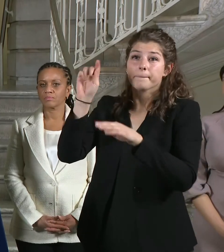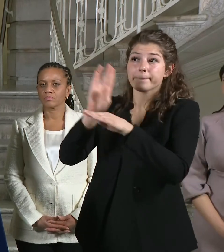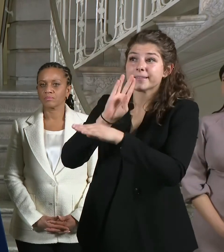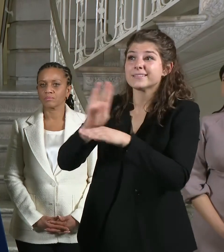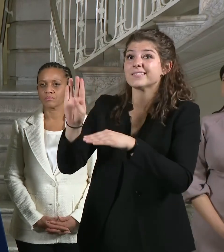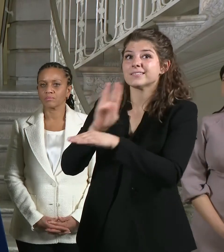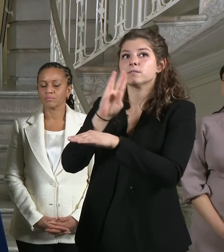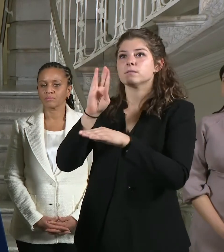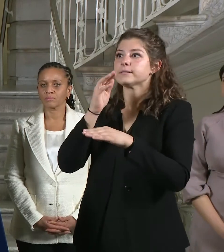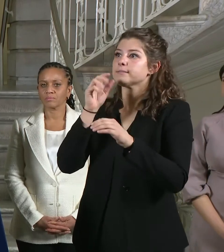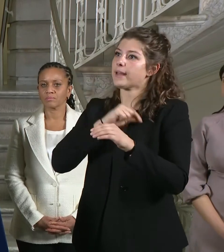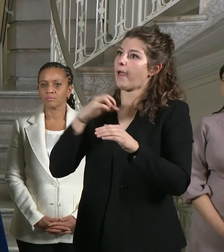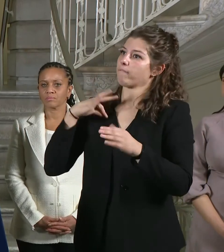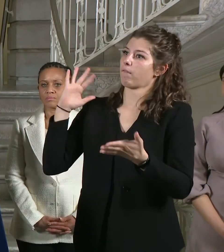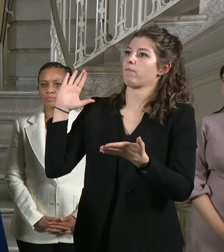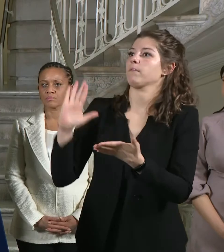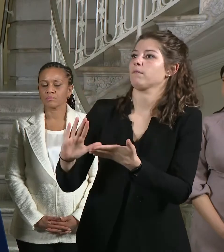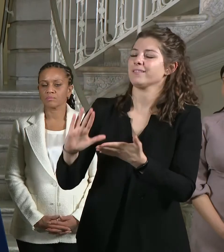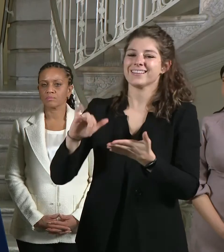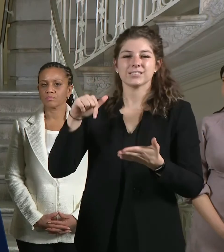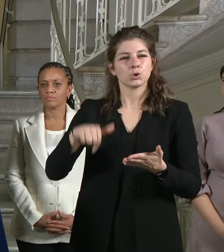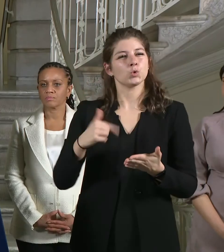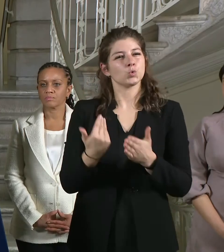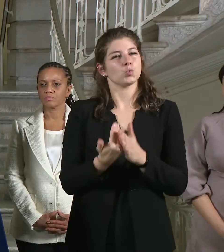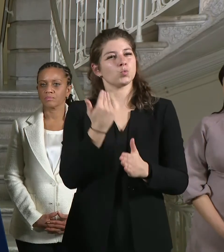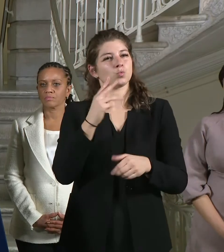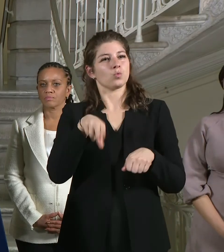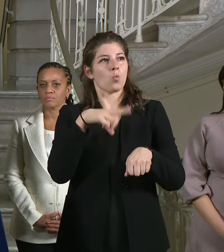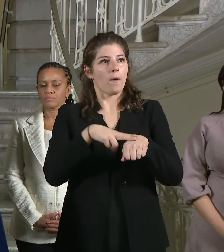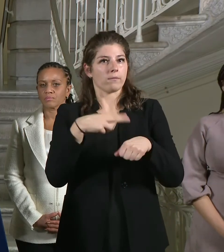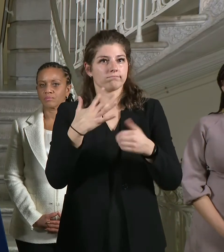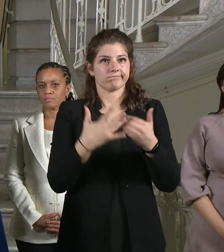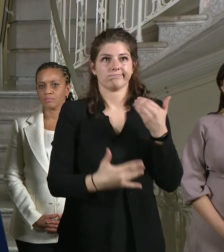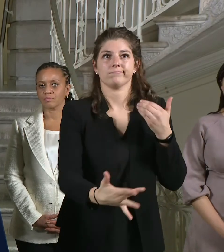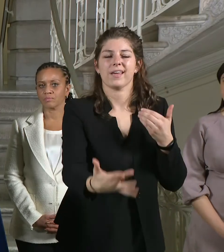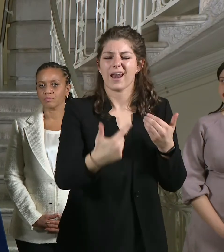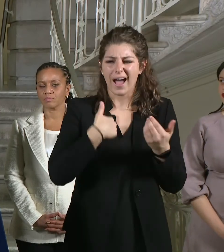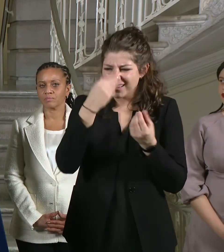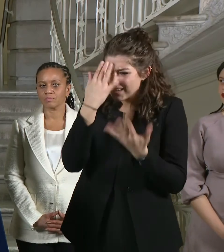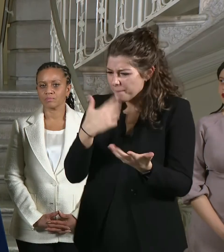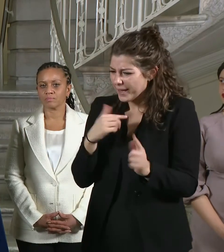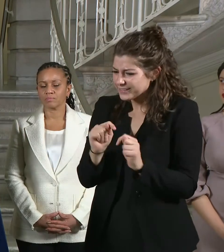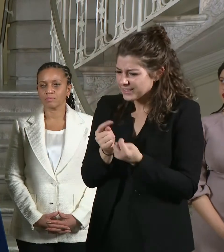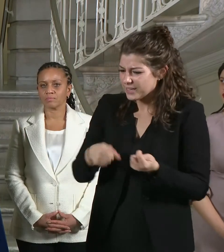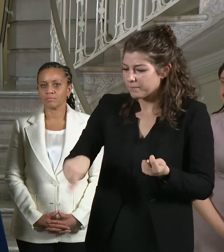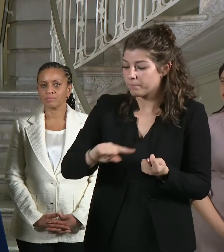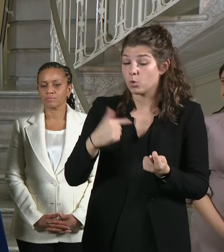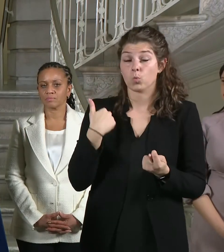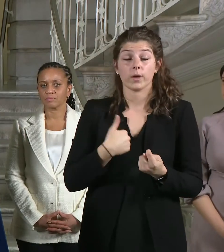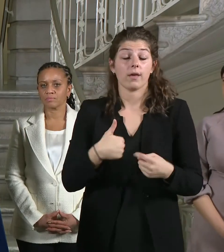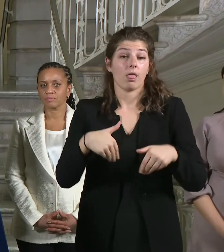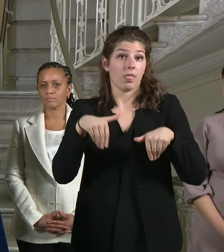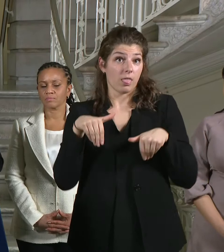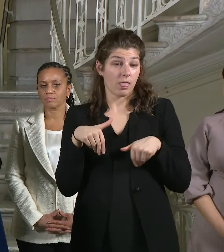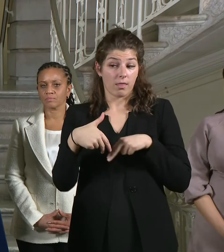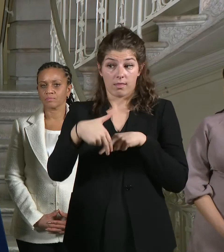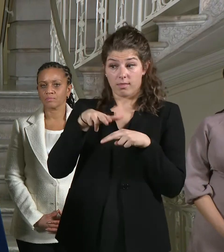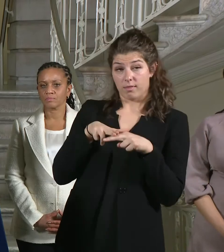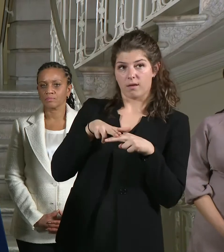SO I'M PRETTY SURE EVEN THE ESTABLISHMENTS